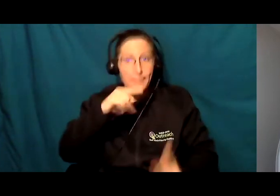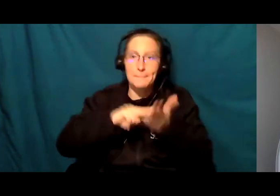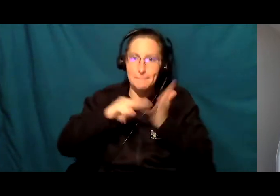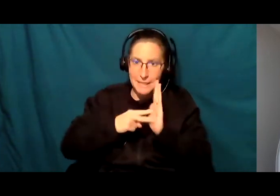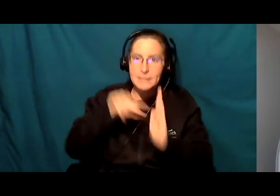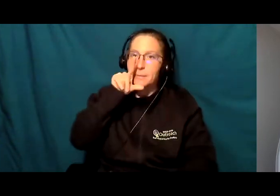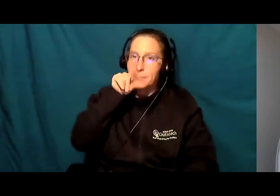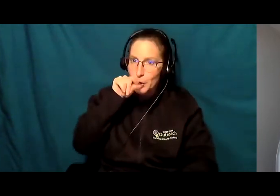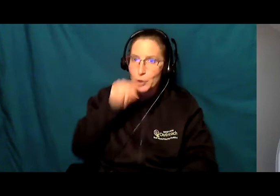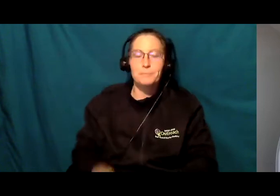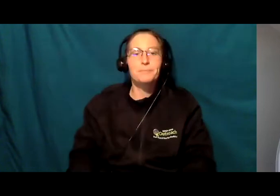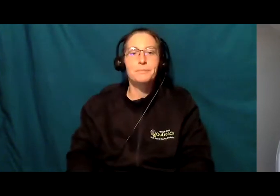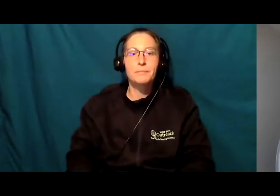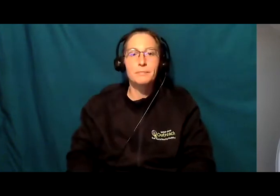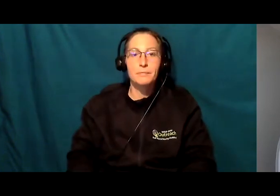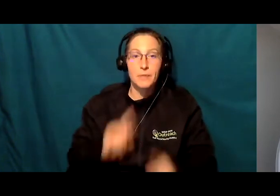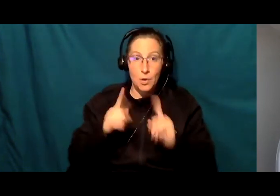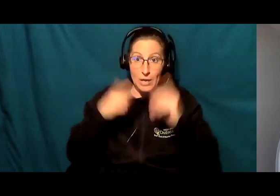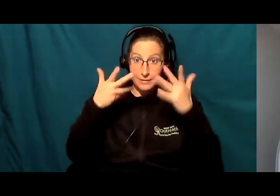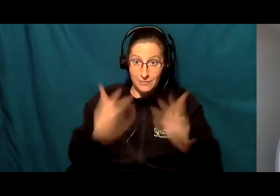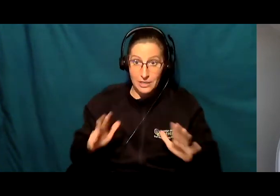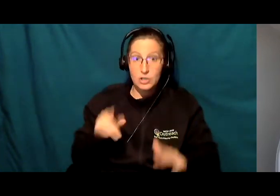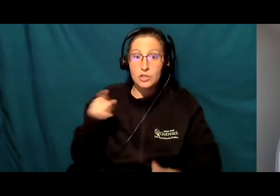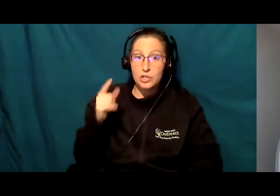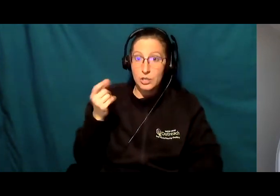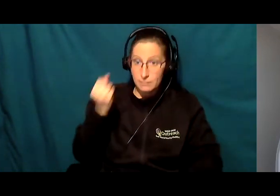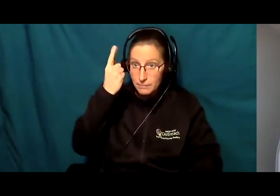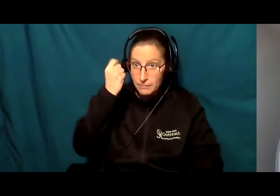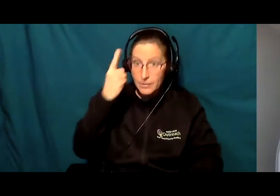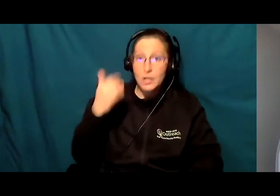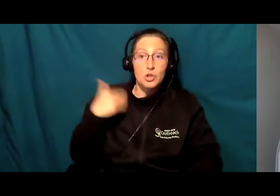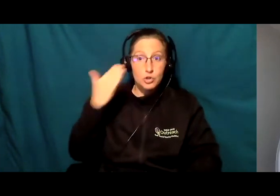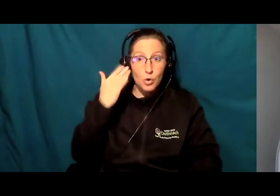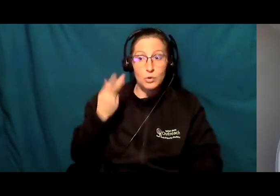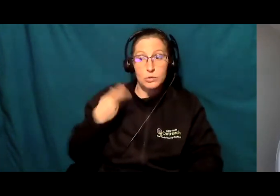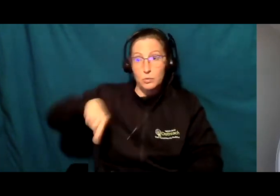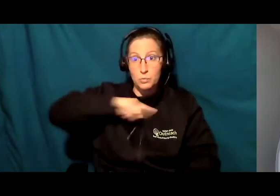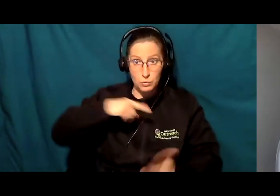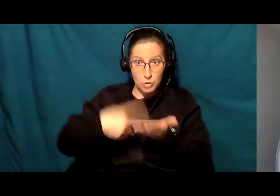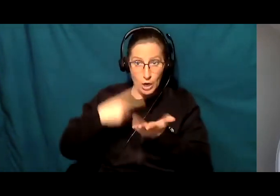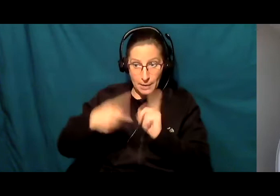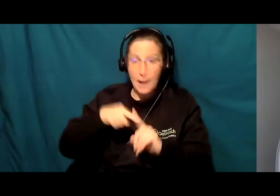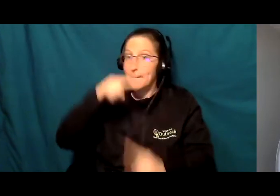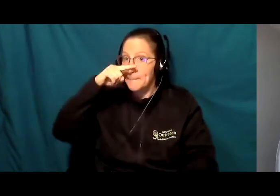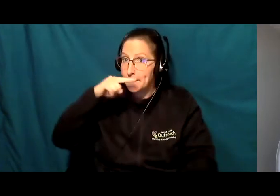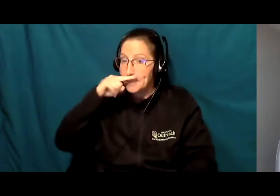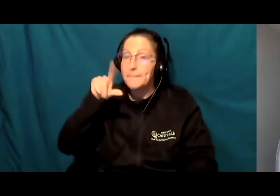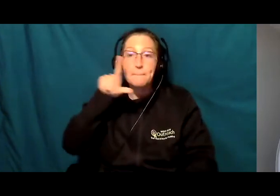Once we've done that and she knows what we're talking about,